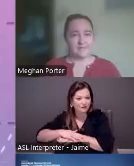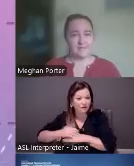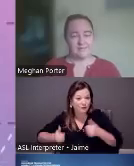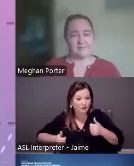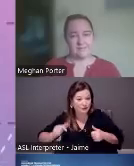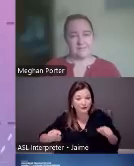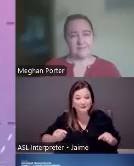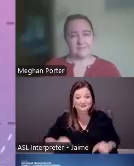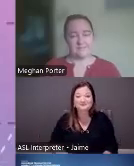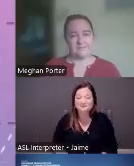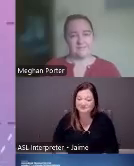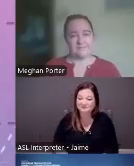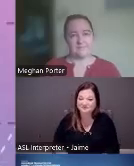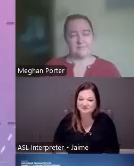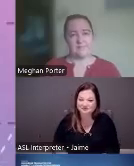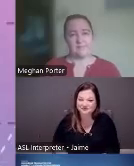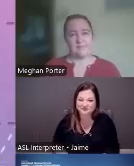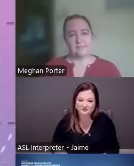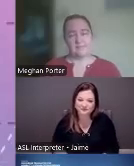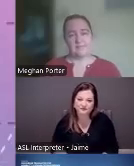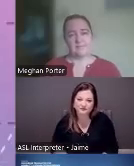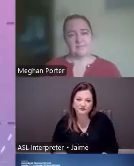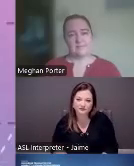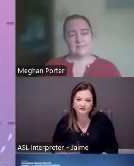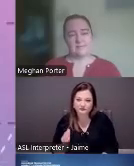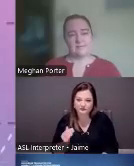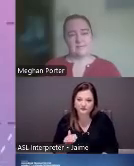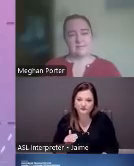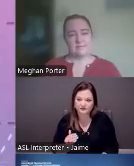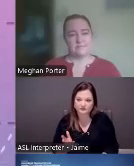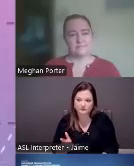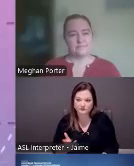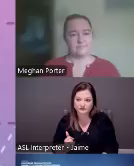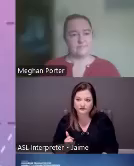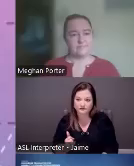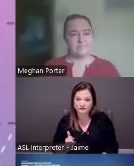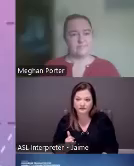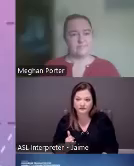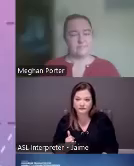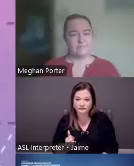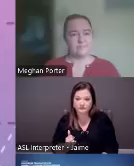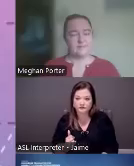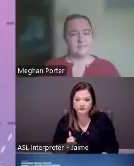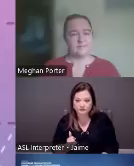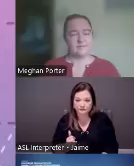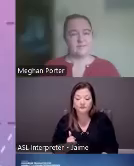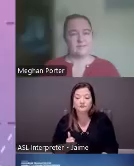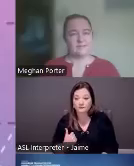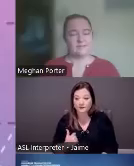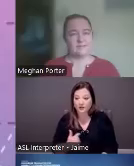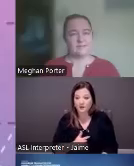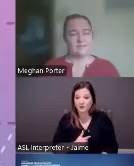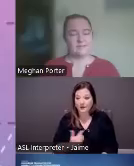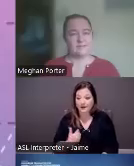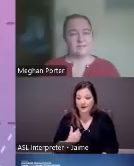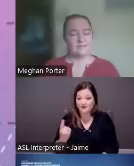Excellent. And so we saw that we have someone from the American Speech